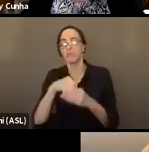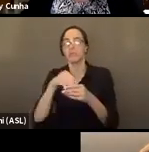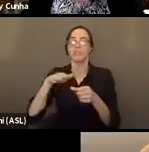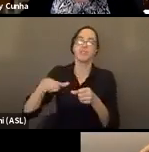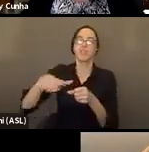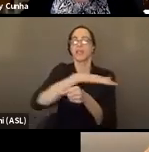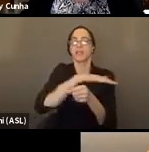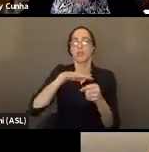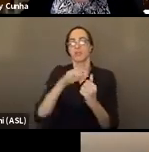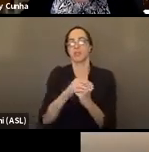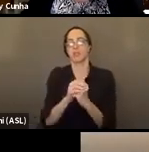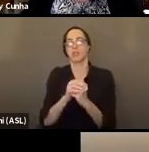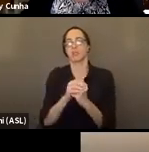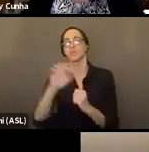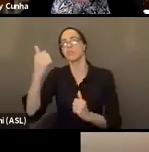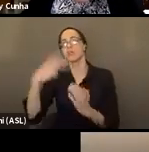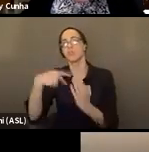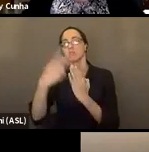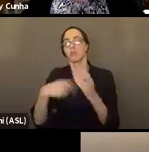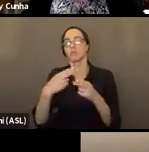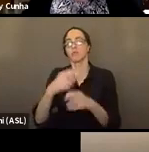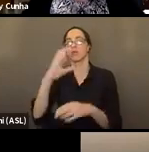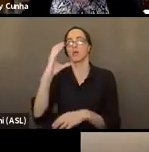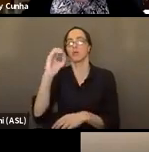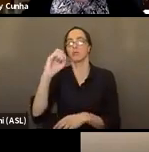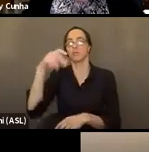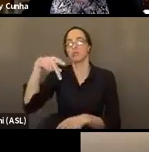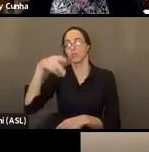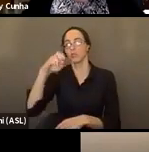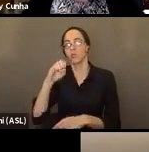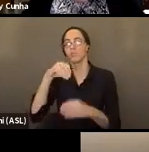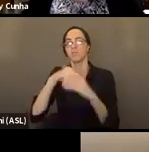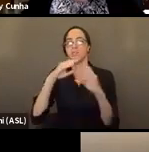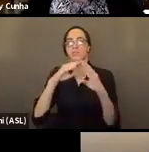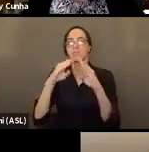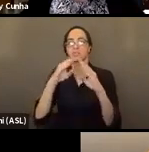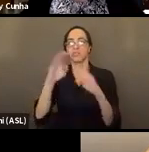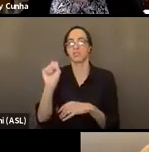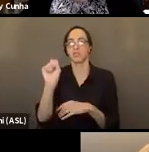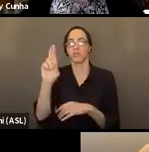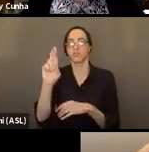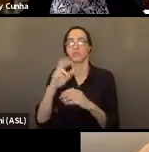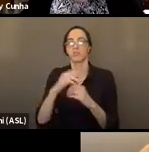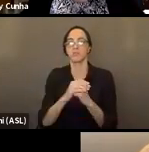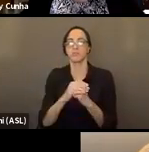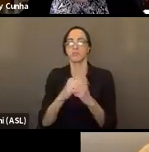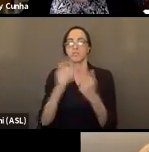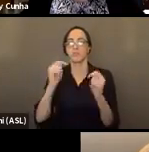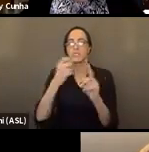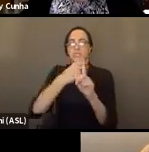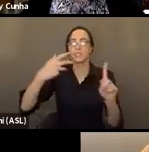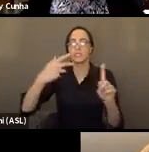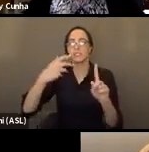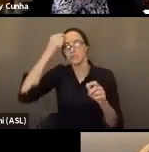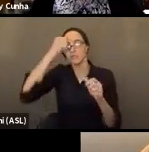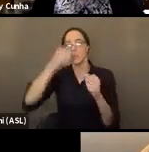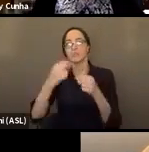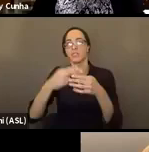city of santa rosa um i'm trying to remember the name of it uh nancy might uh have it on the yeah